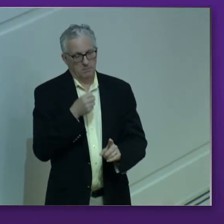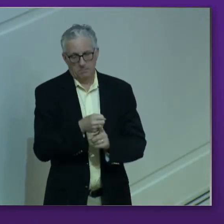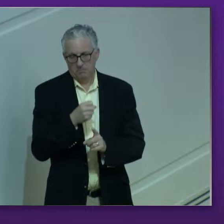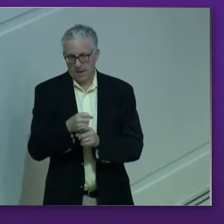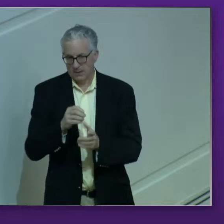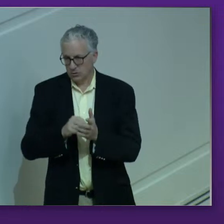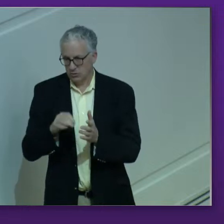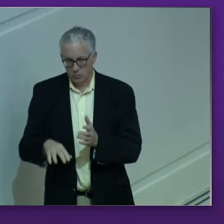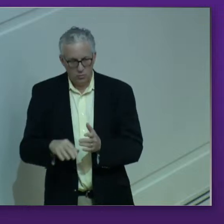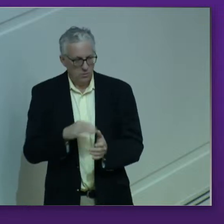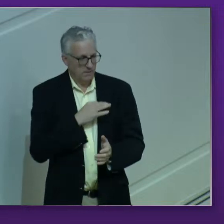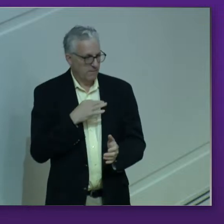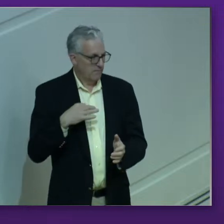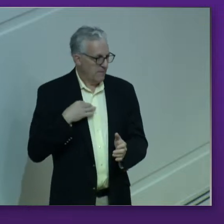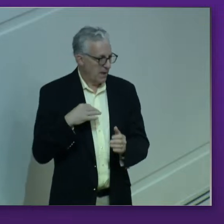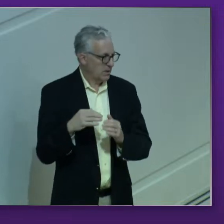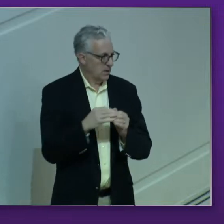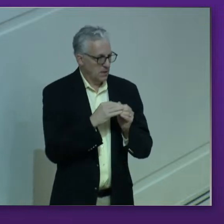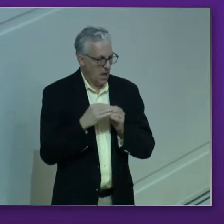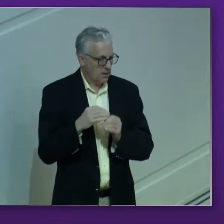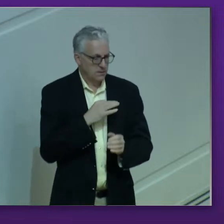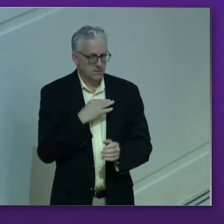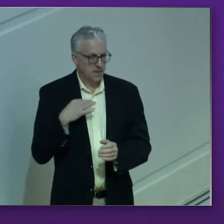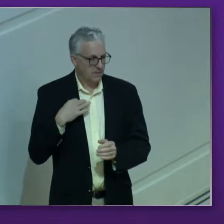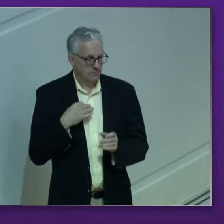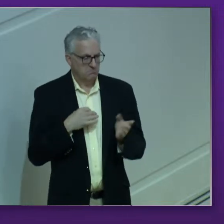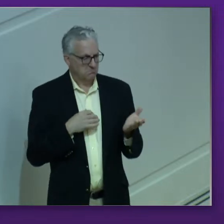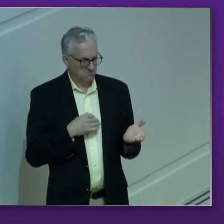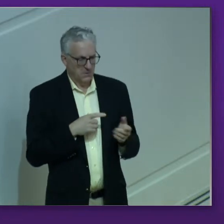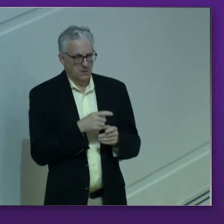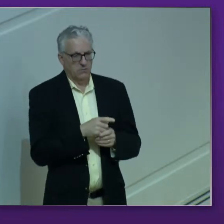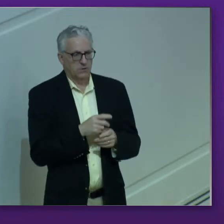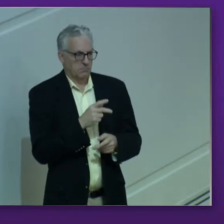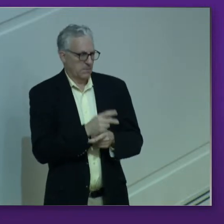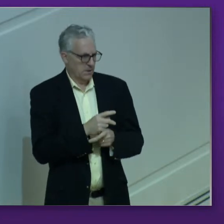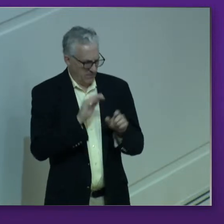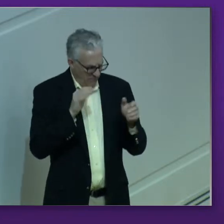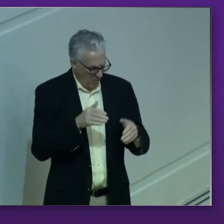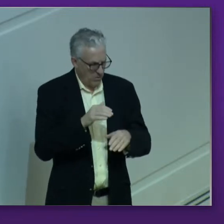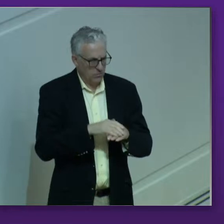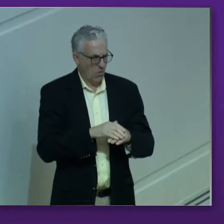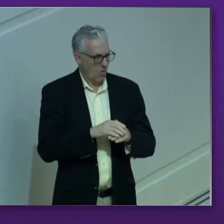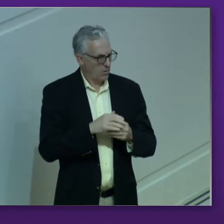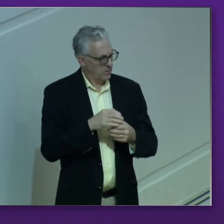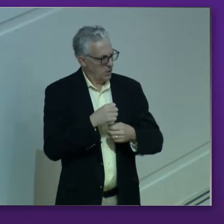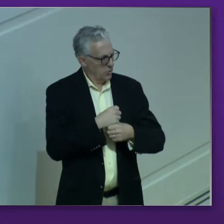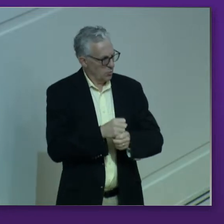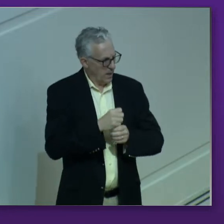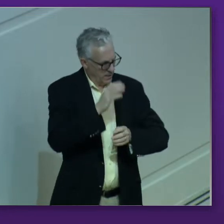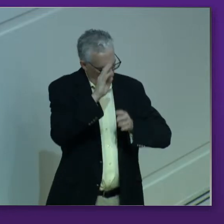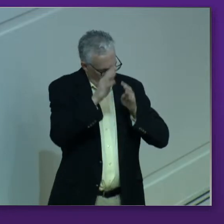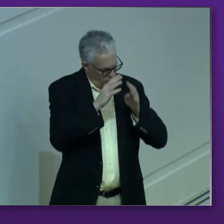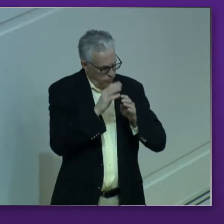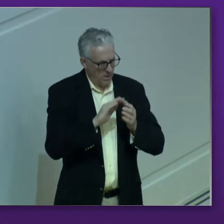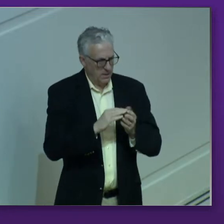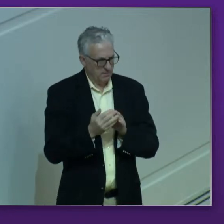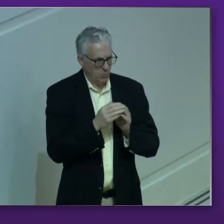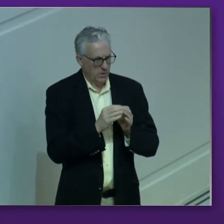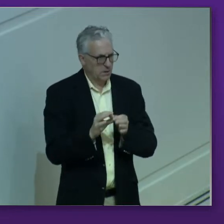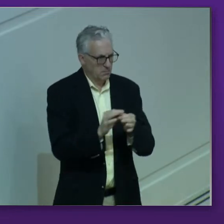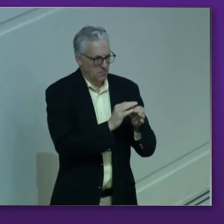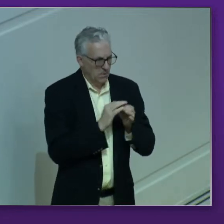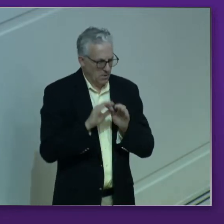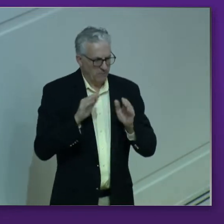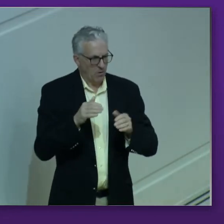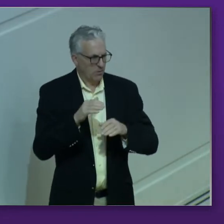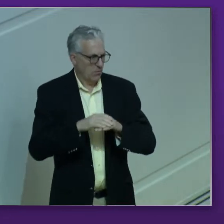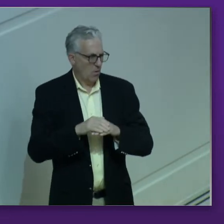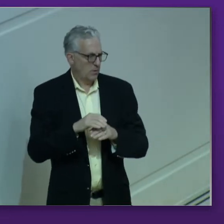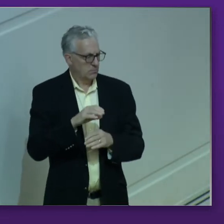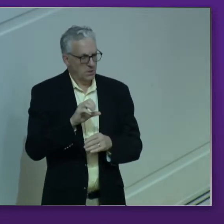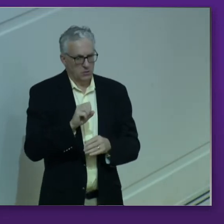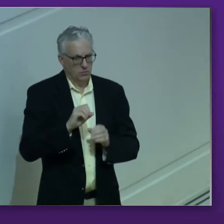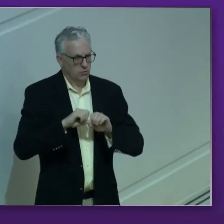FOR 13 YEARS AND DURING THIS